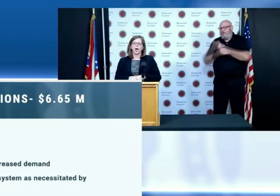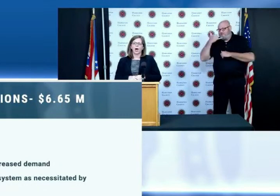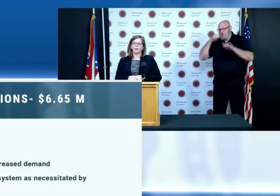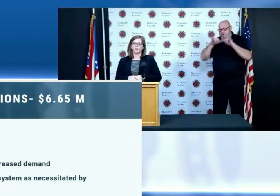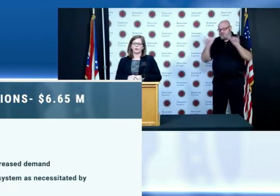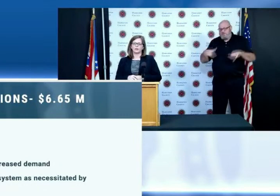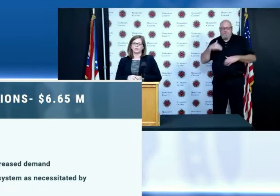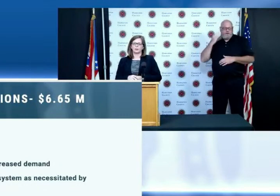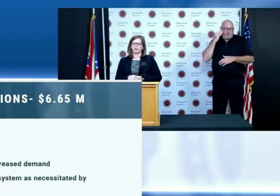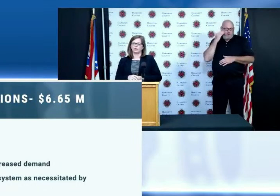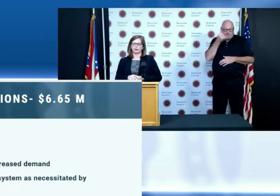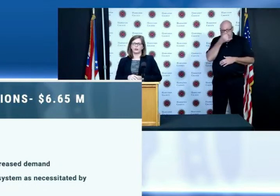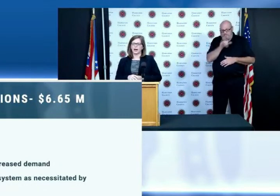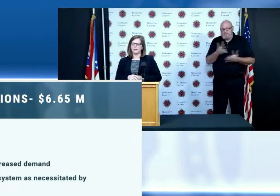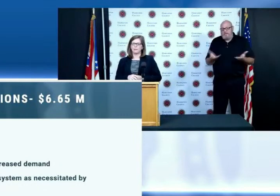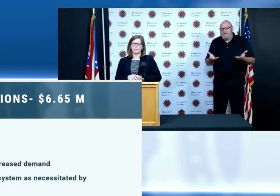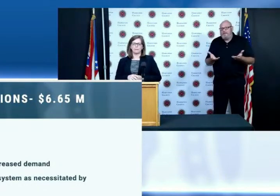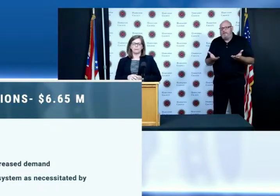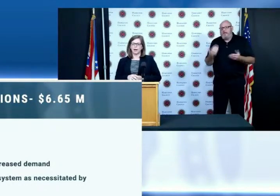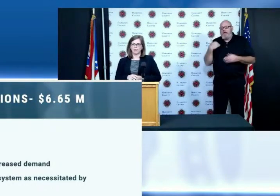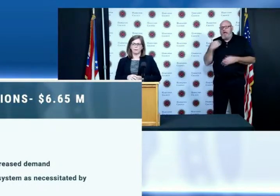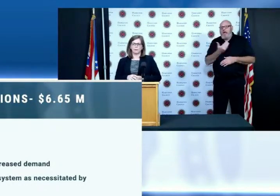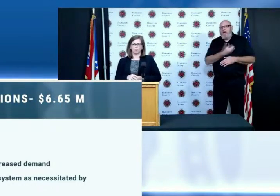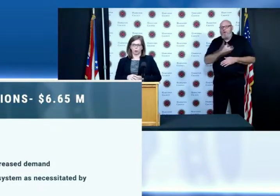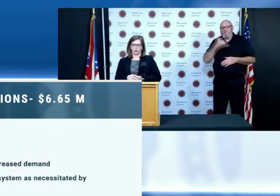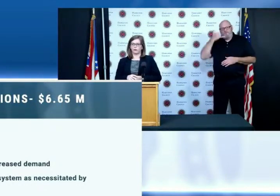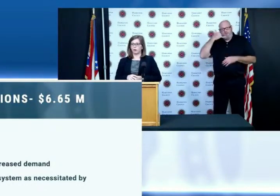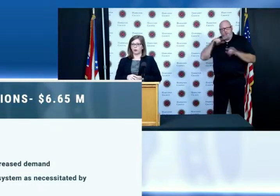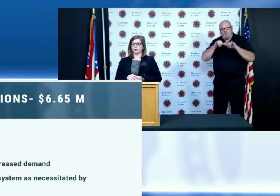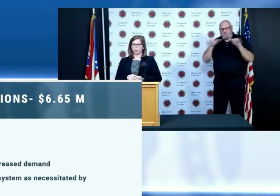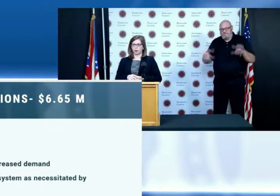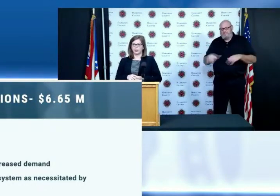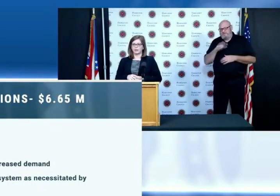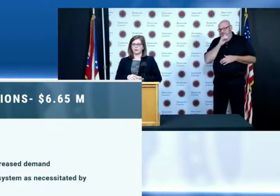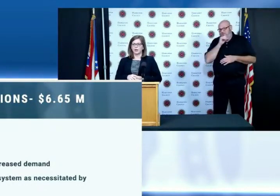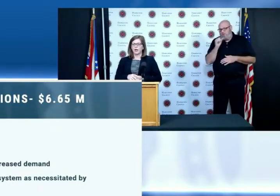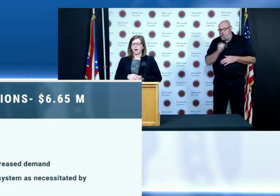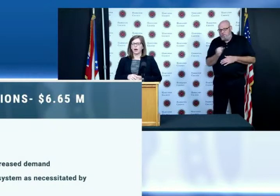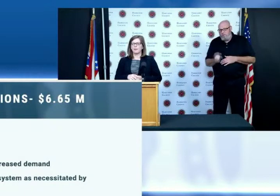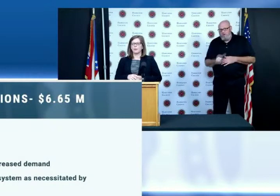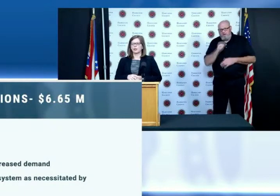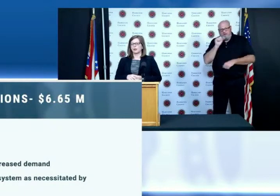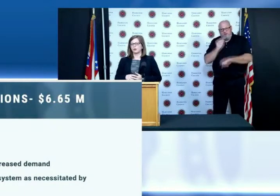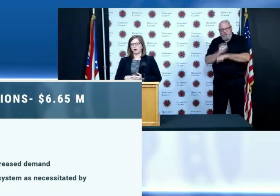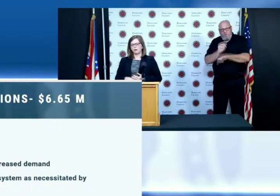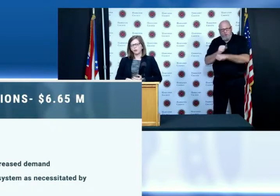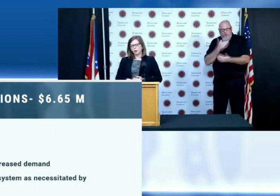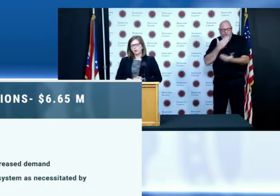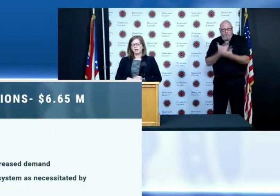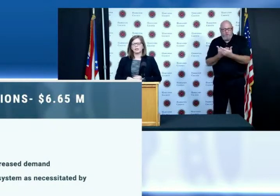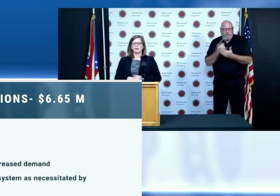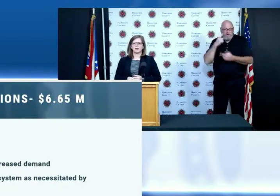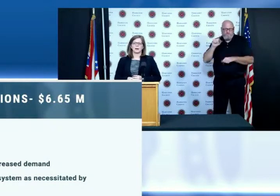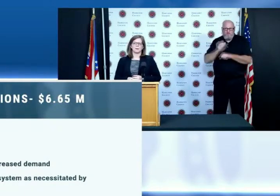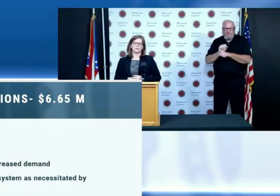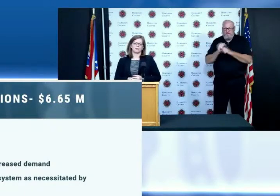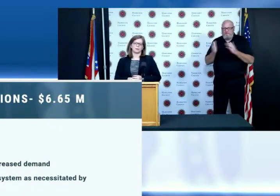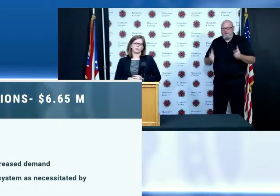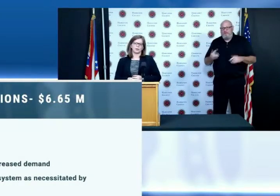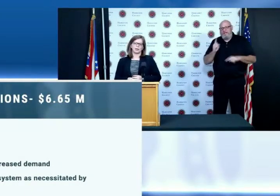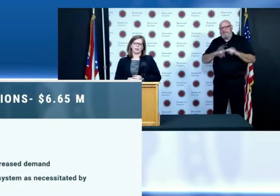our phone system is just not not working for our employees we can't do call forwarding we can't